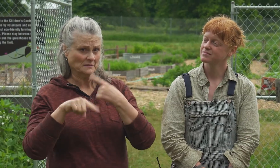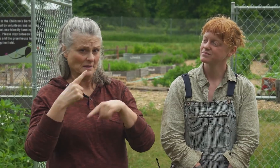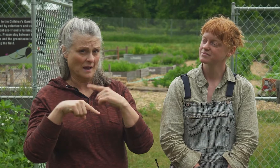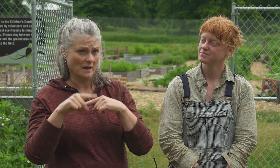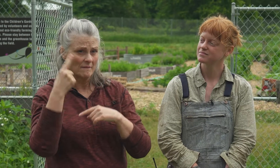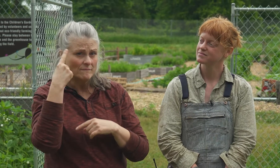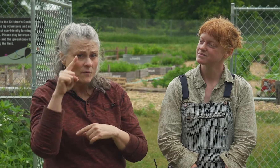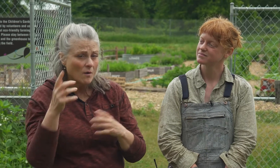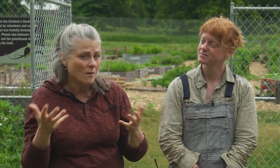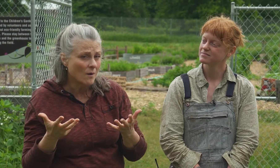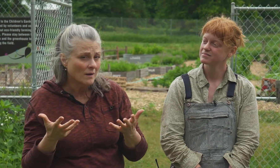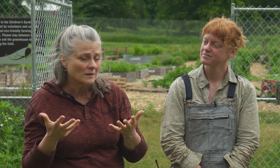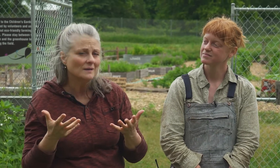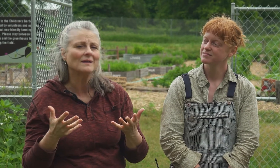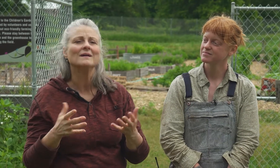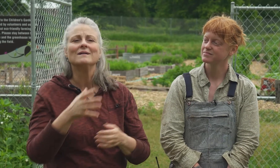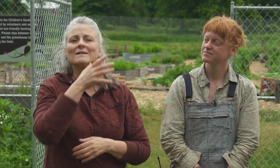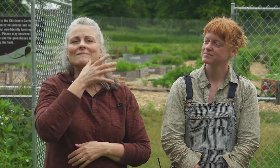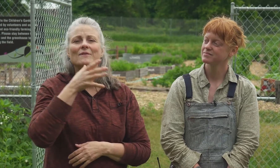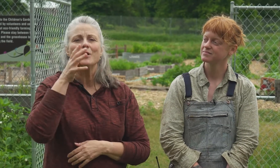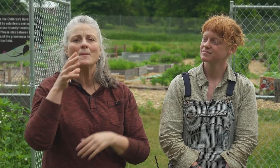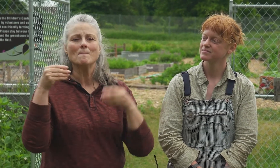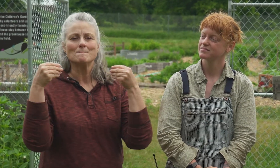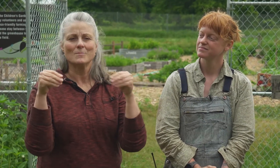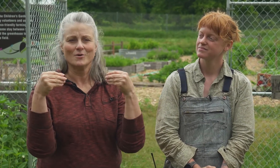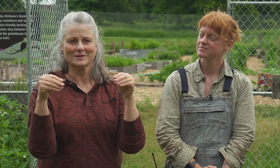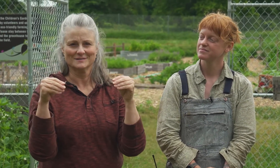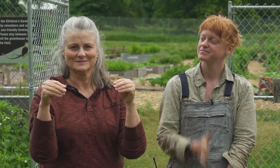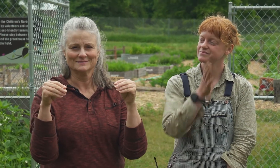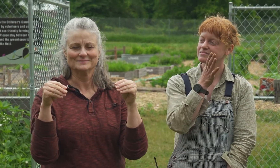And the sign is like this, Farmer's Market.